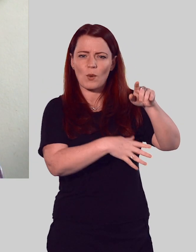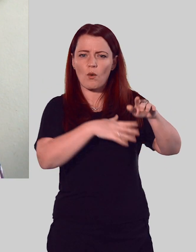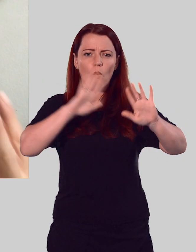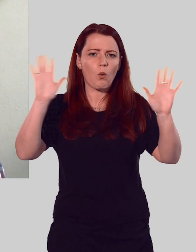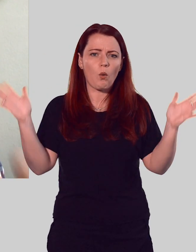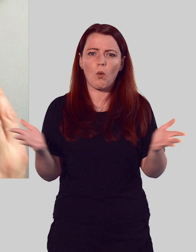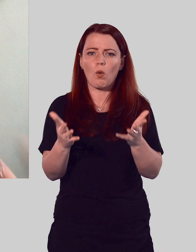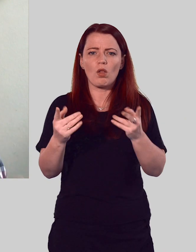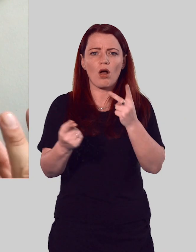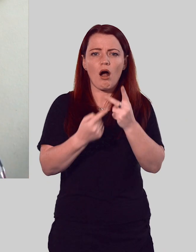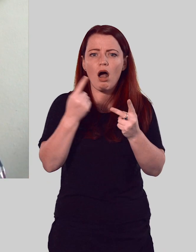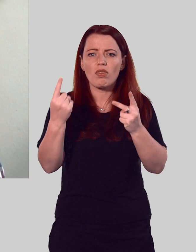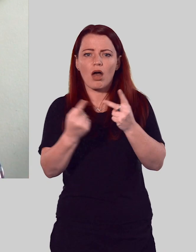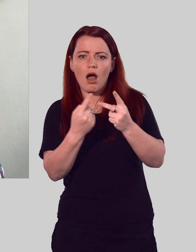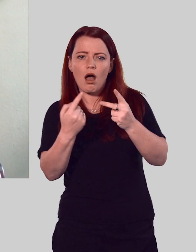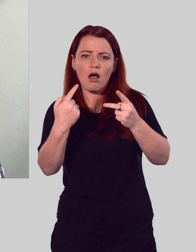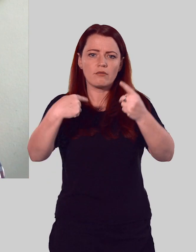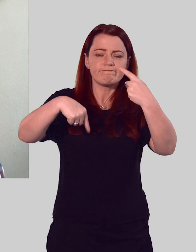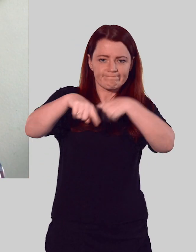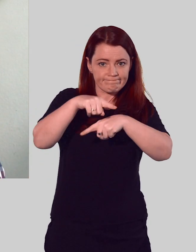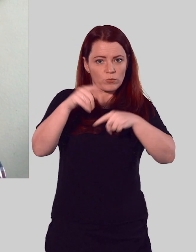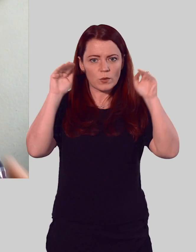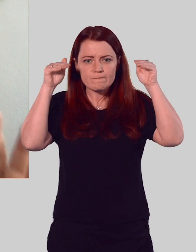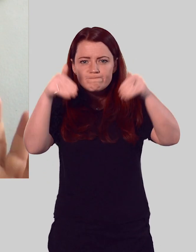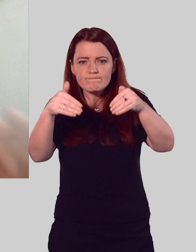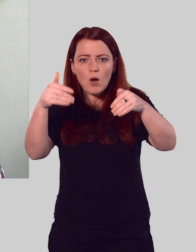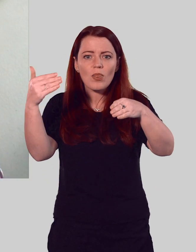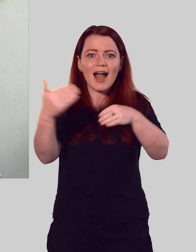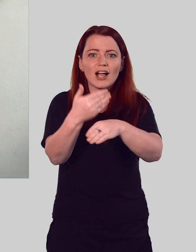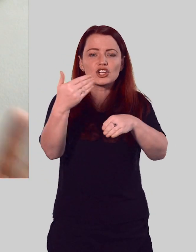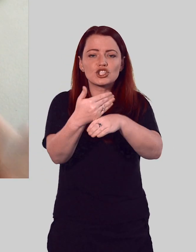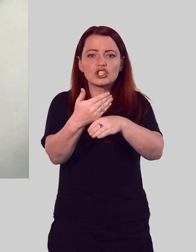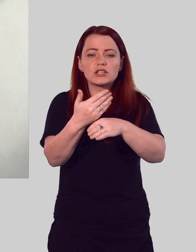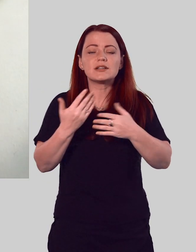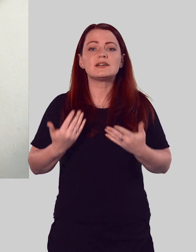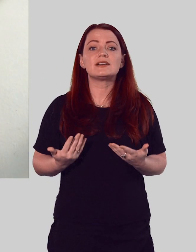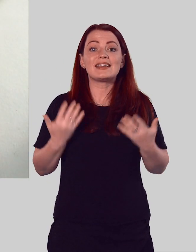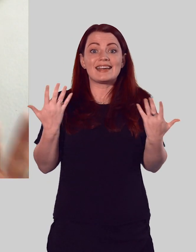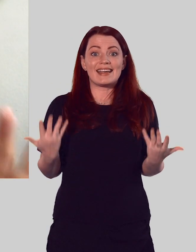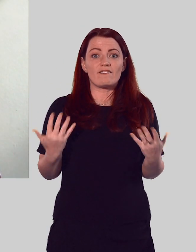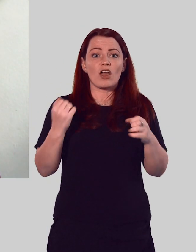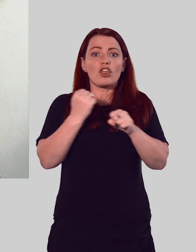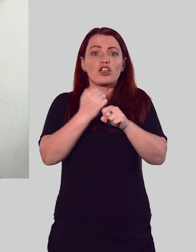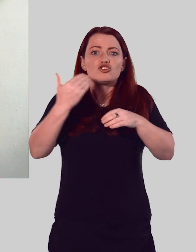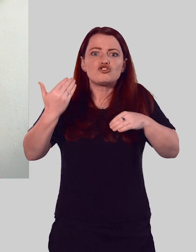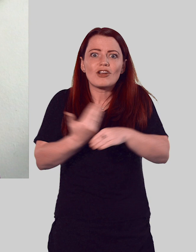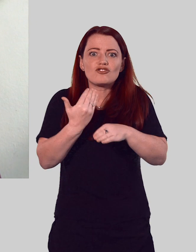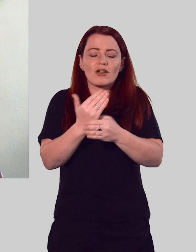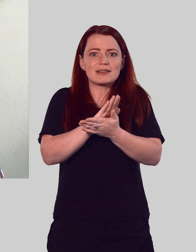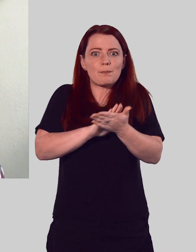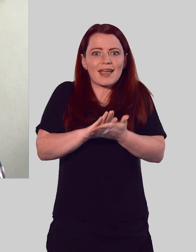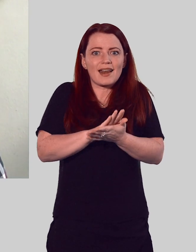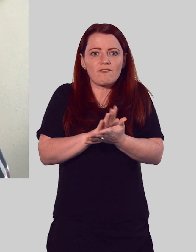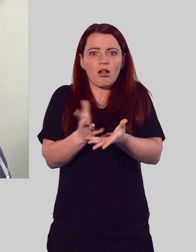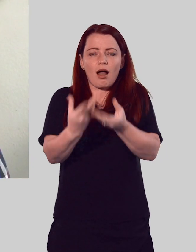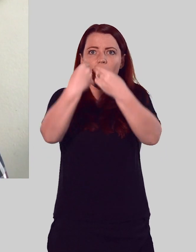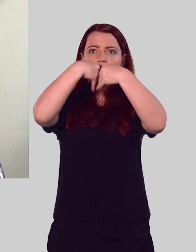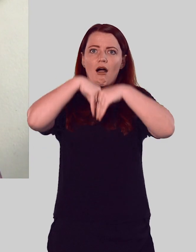the action that happens in that encounter. If the gesture is meaningful and resonates, then you are building your piece